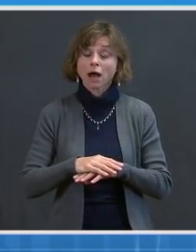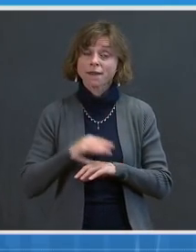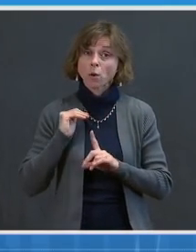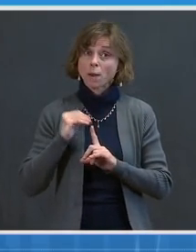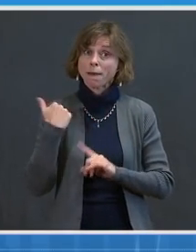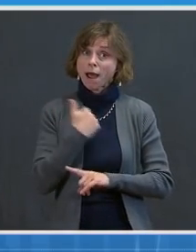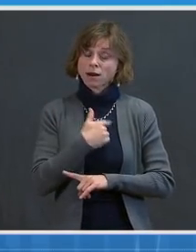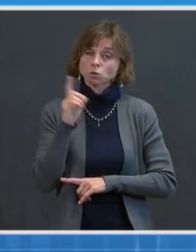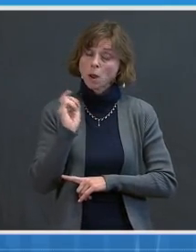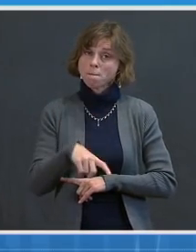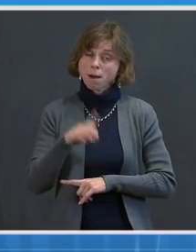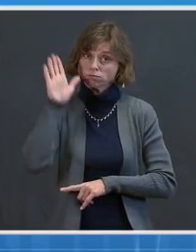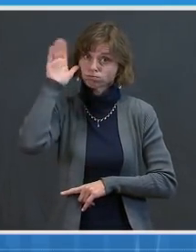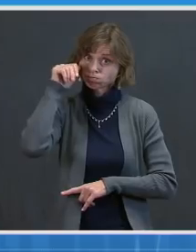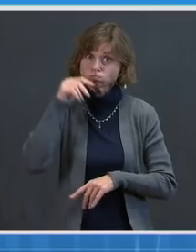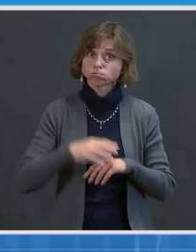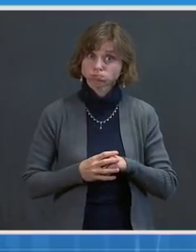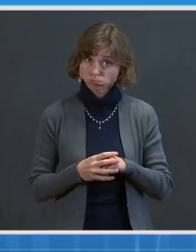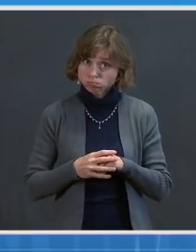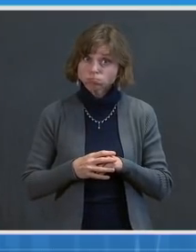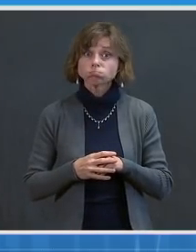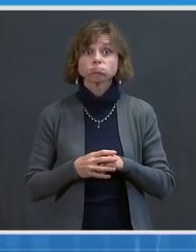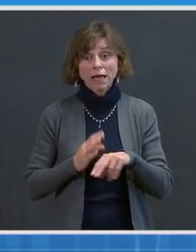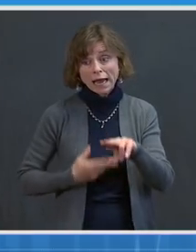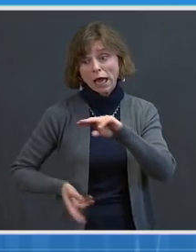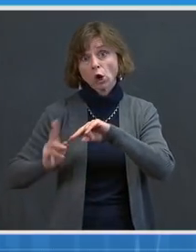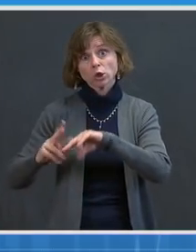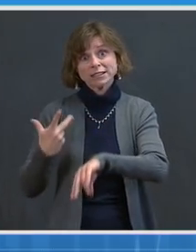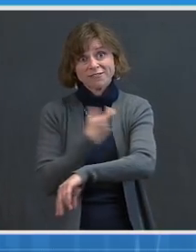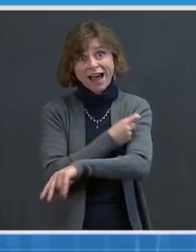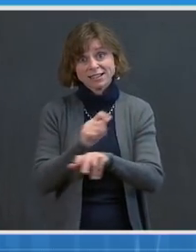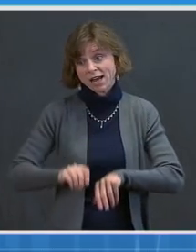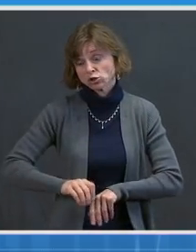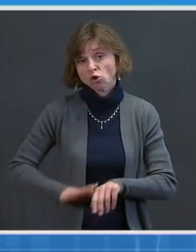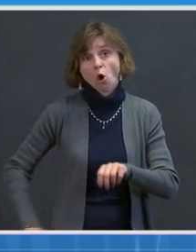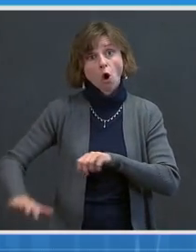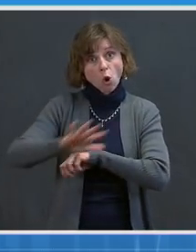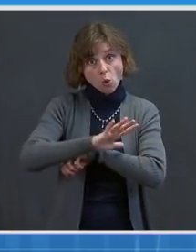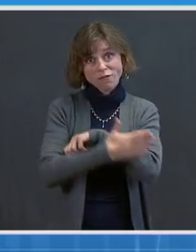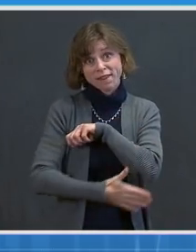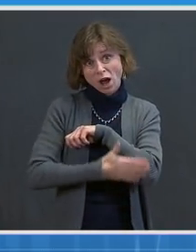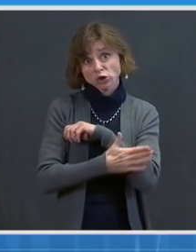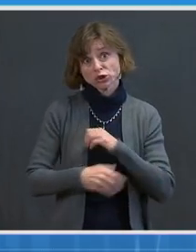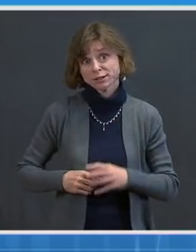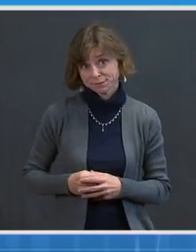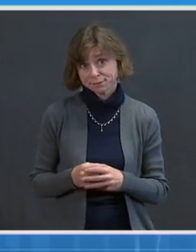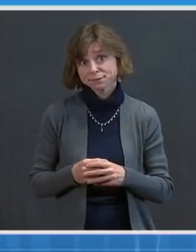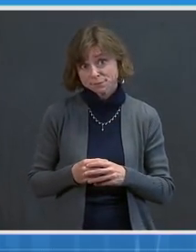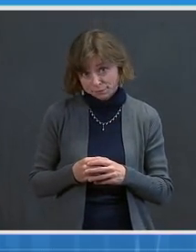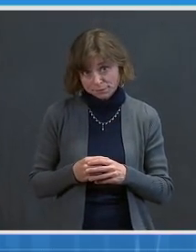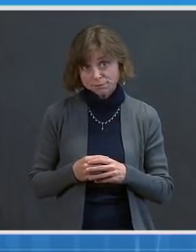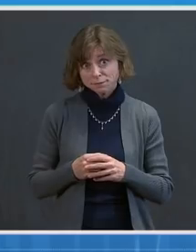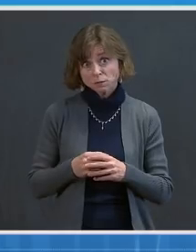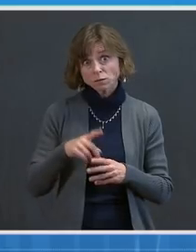as we work to scale up our vaccination efforts across this country. We must continue to use proven prevention measures